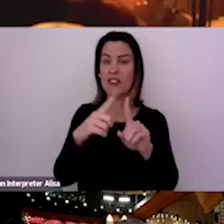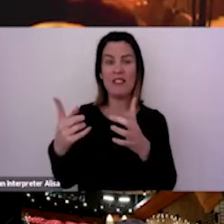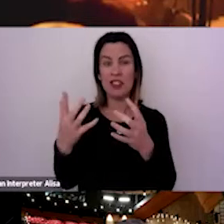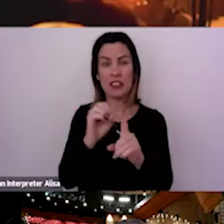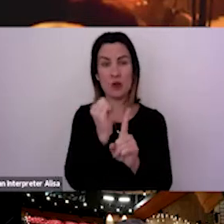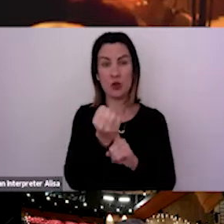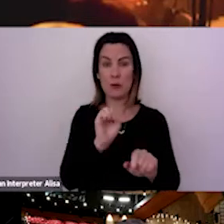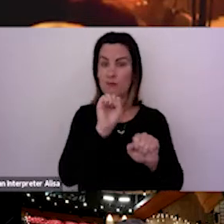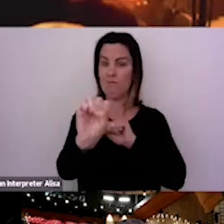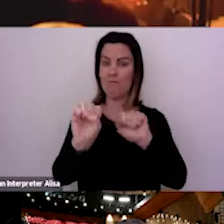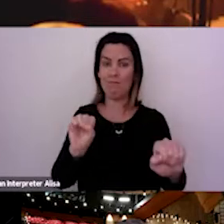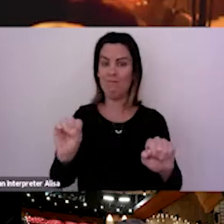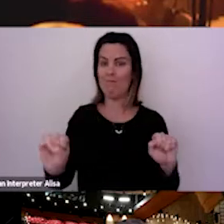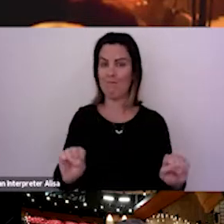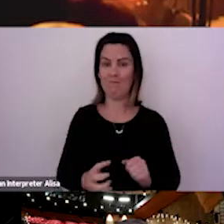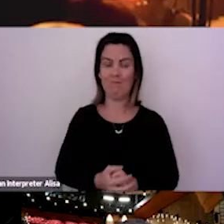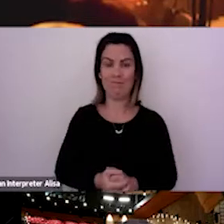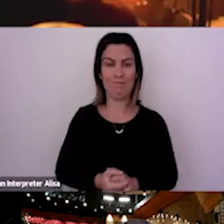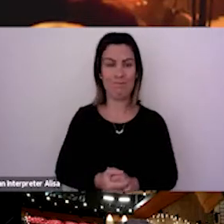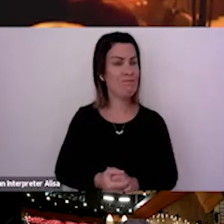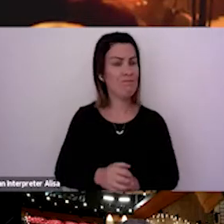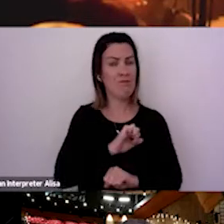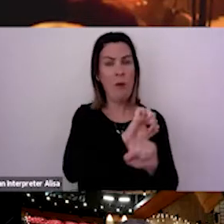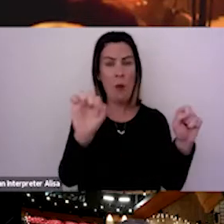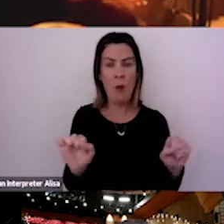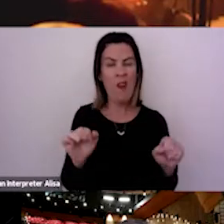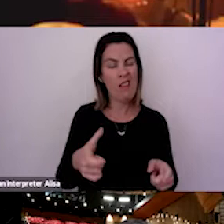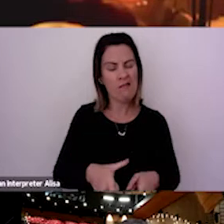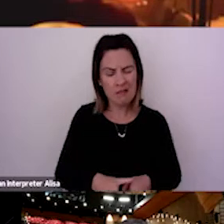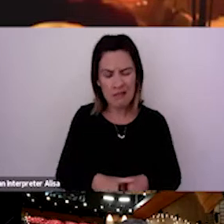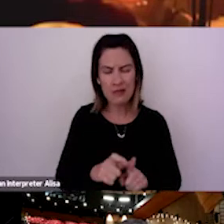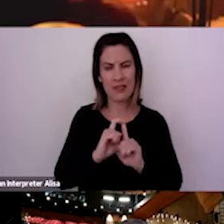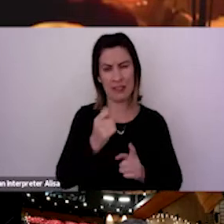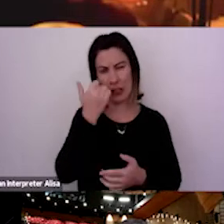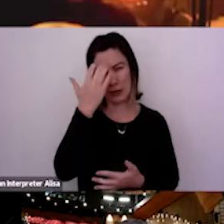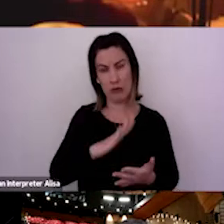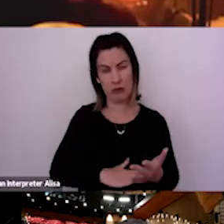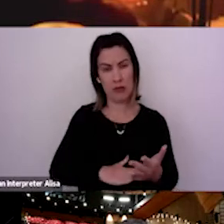This is hard in so many different ways for everybody and there is a diversity of experiences across